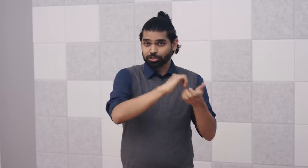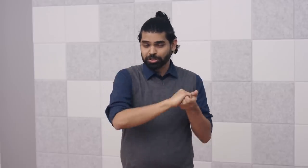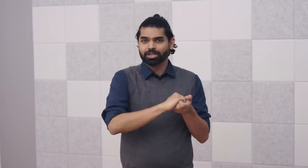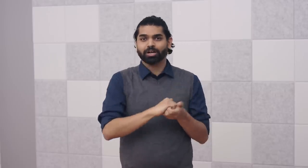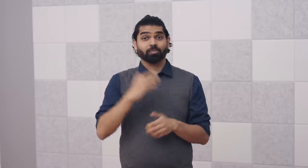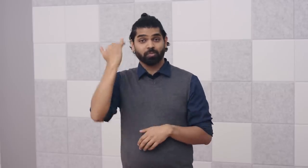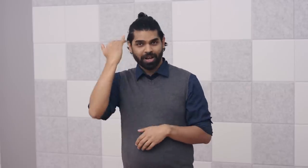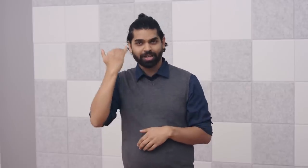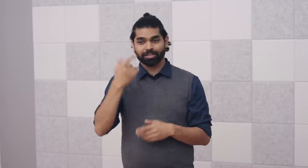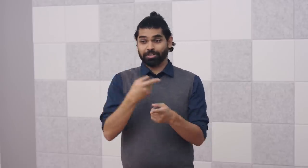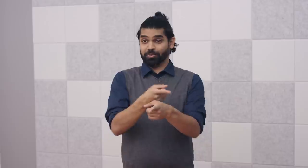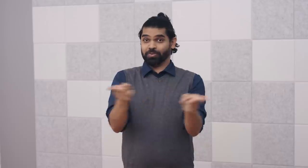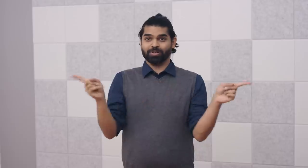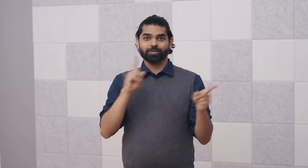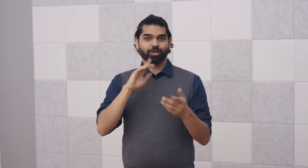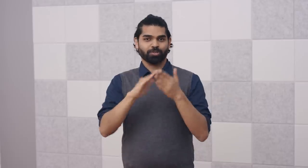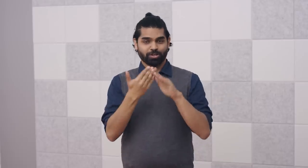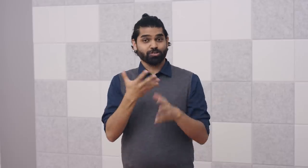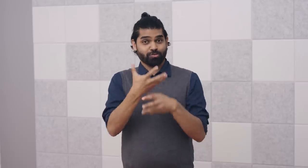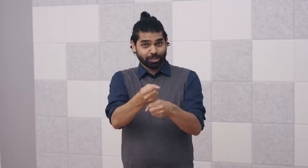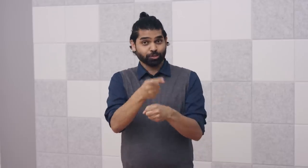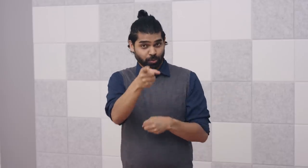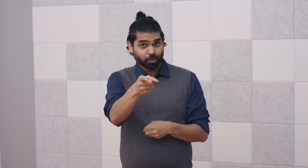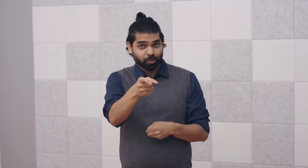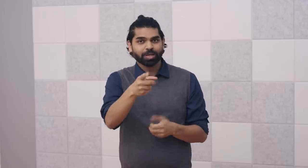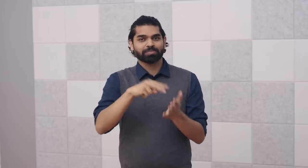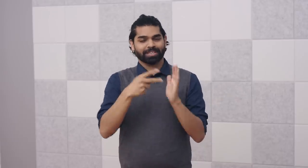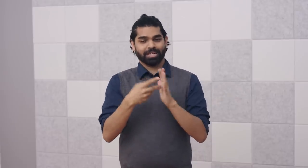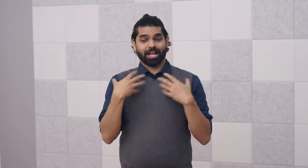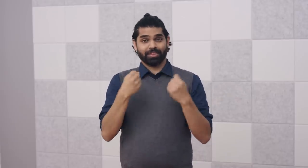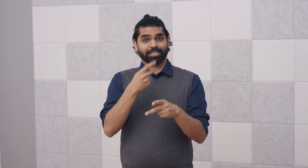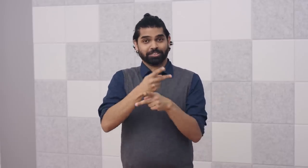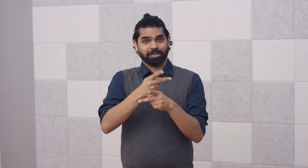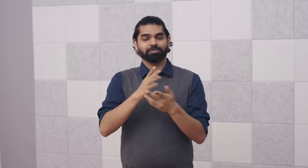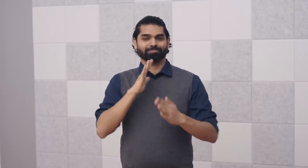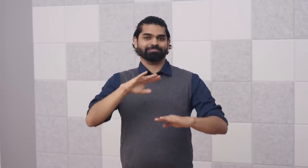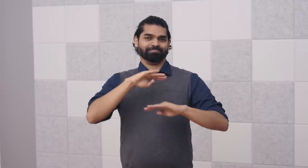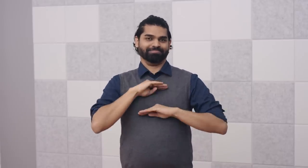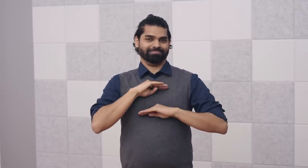These collaborations can go a long way towards fostering trust and effective care with Deaf patients.